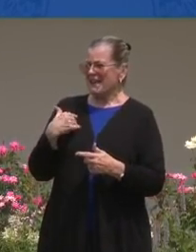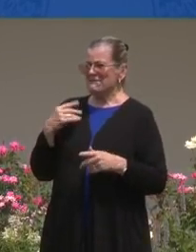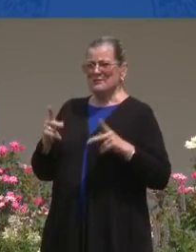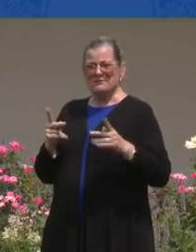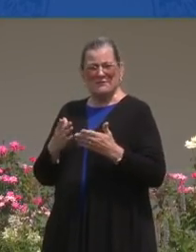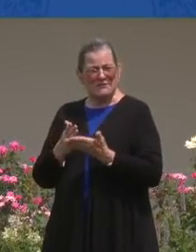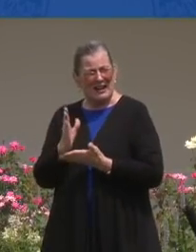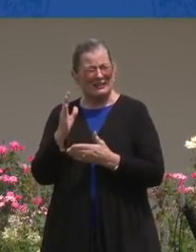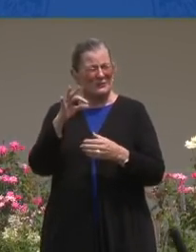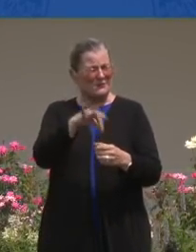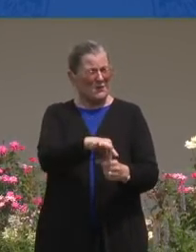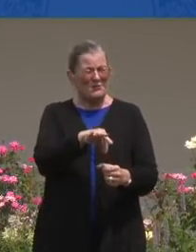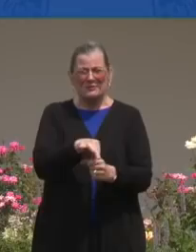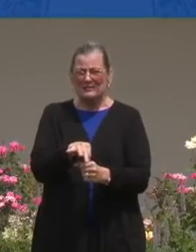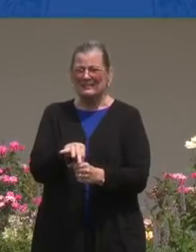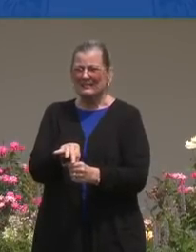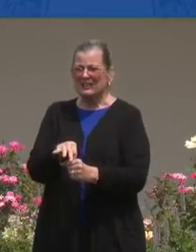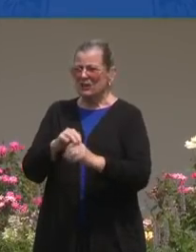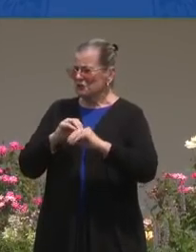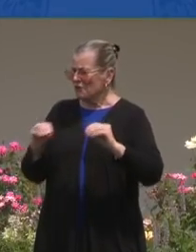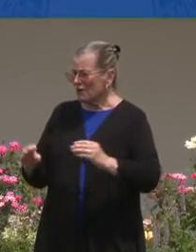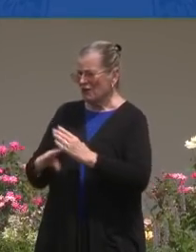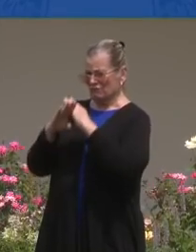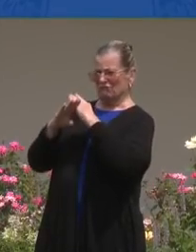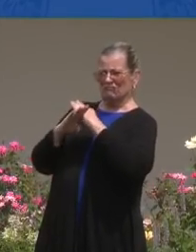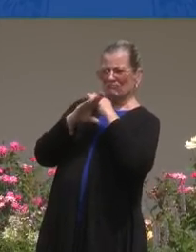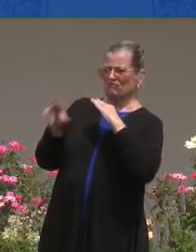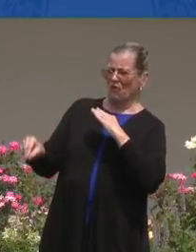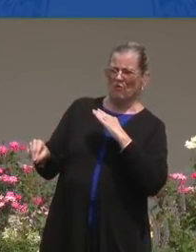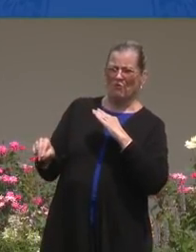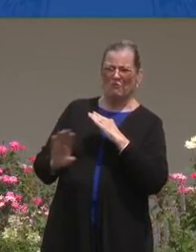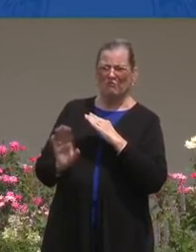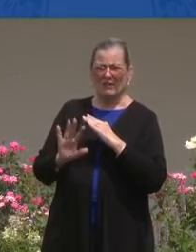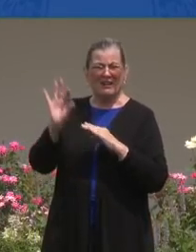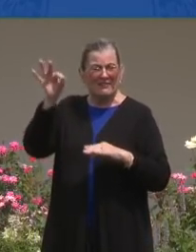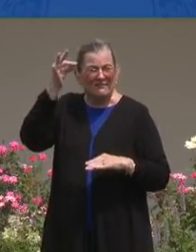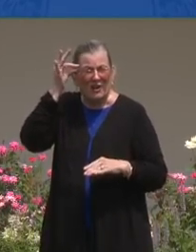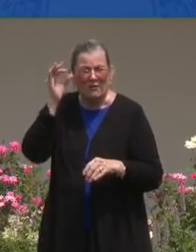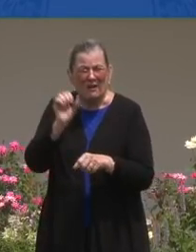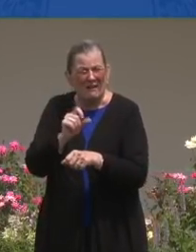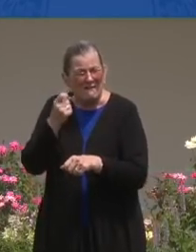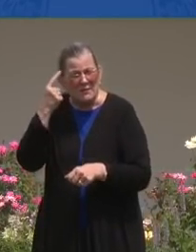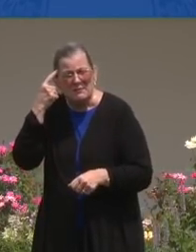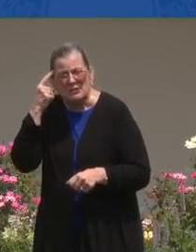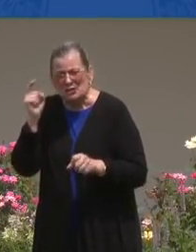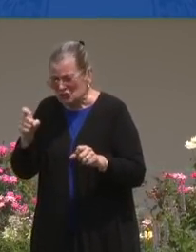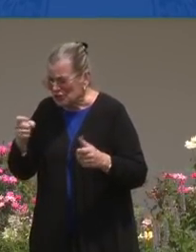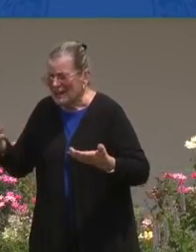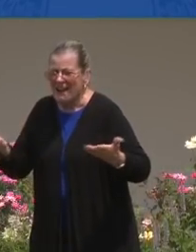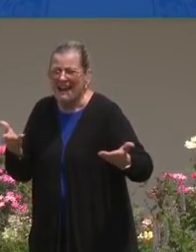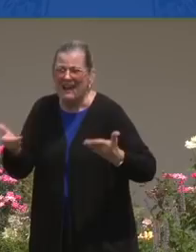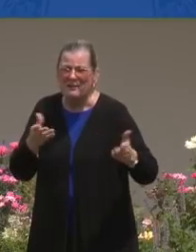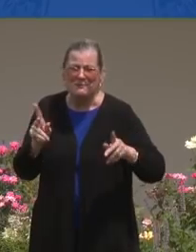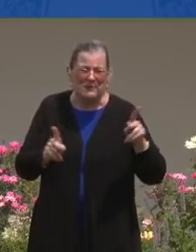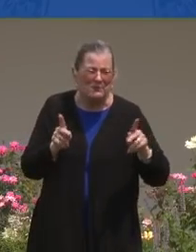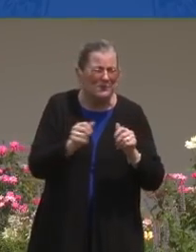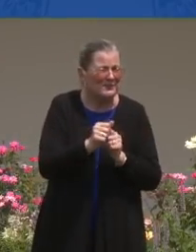is a model employer when it comes to wages, accommodations and opportunities to advance people with disabilities.